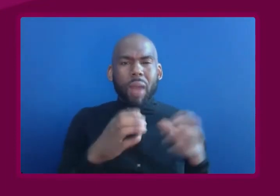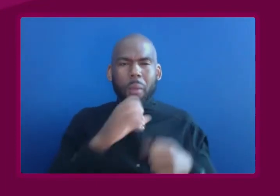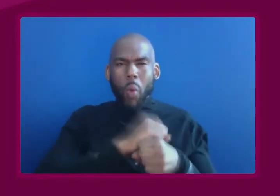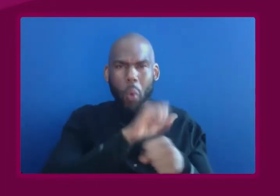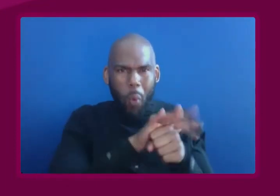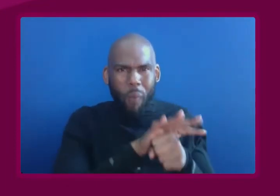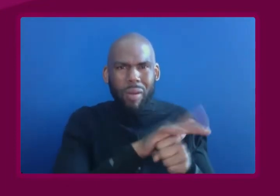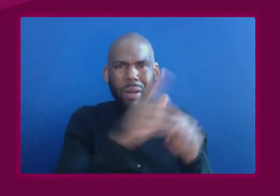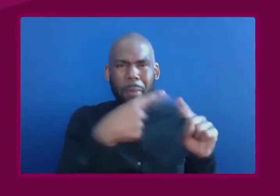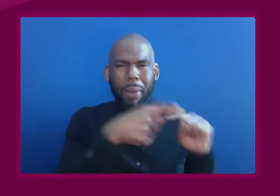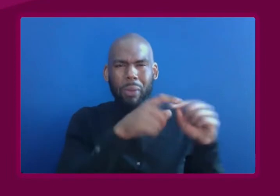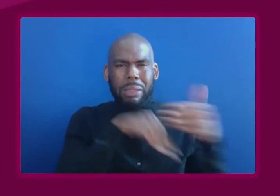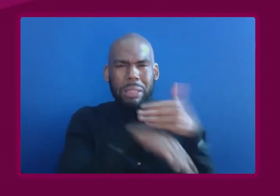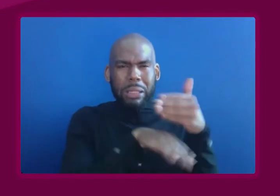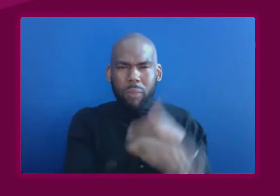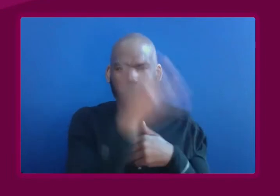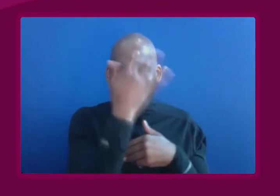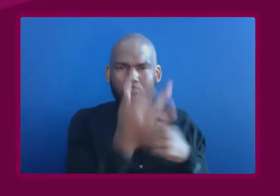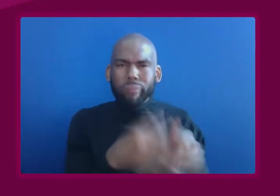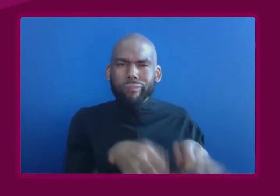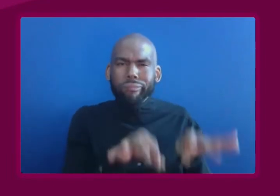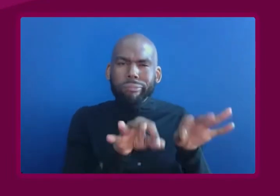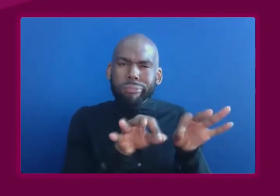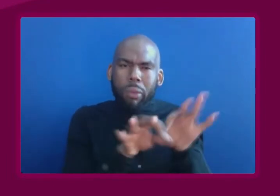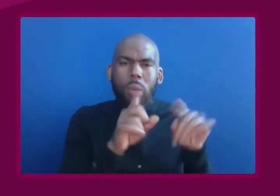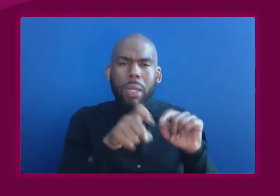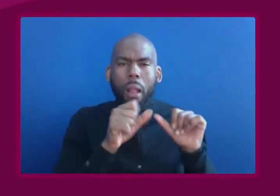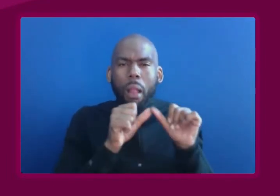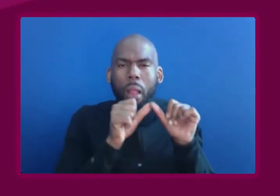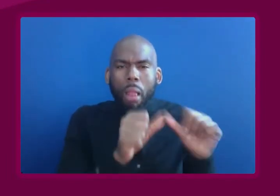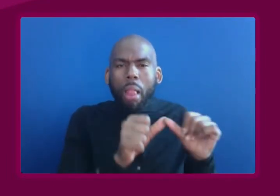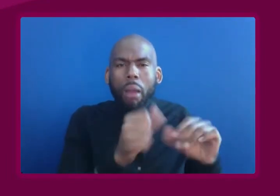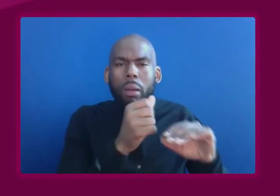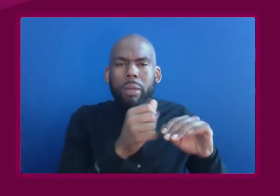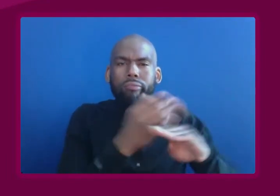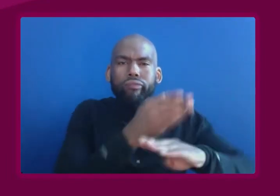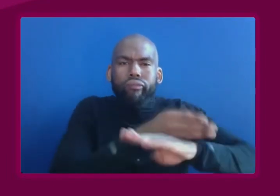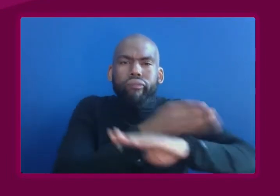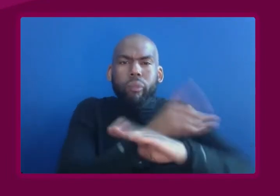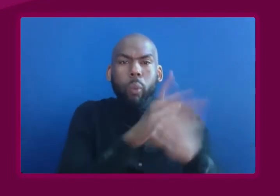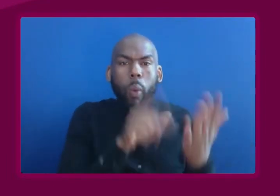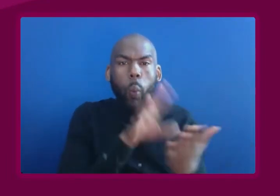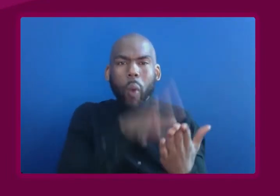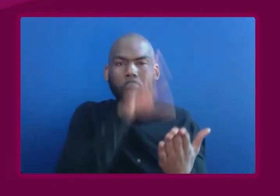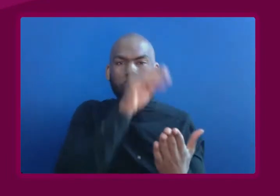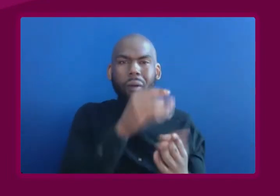Why is it important for us to continue to build upon what we've learned about digital